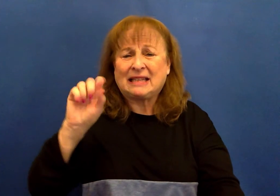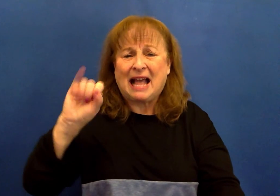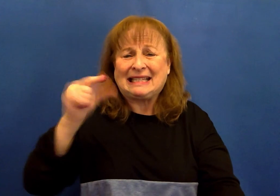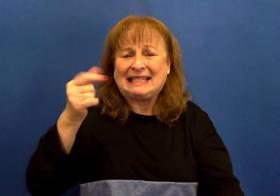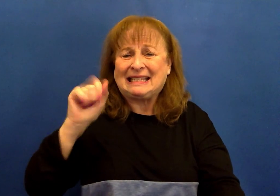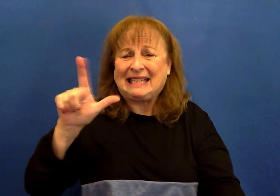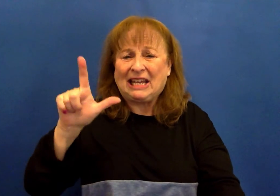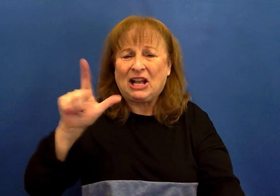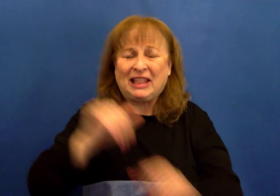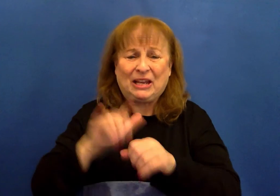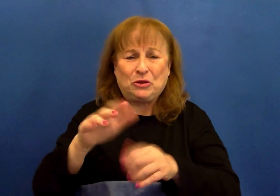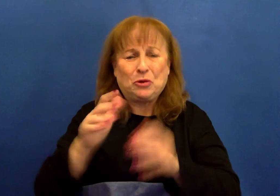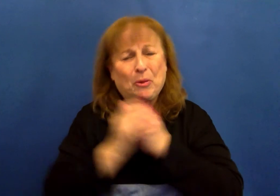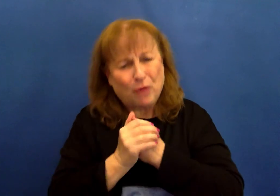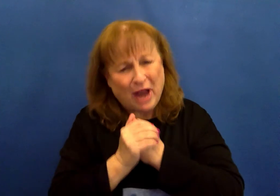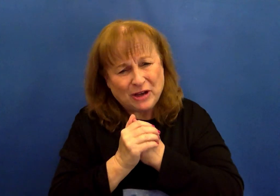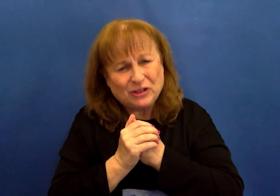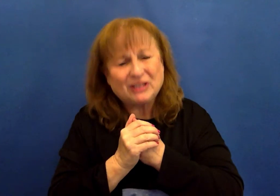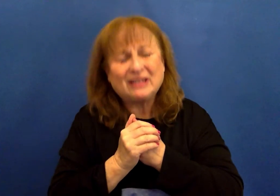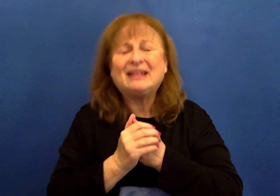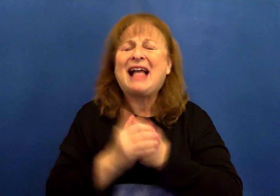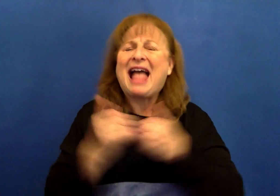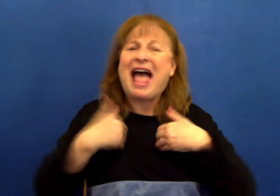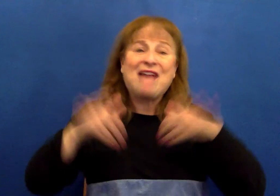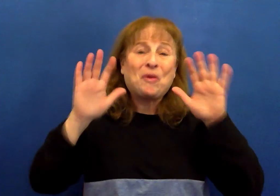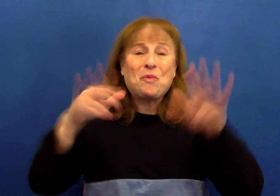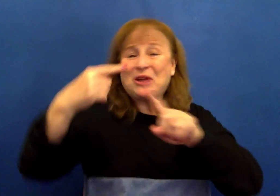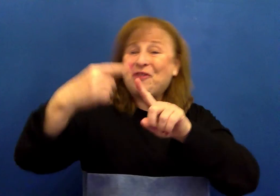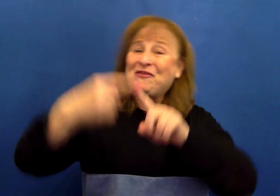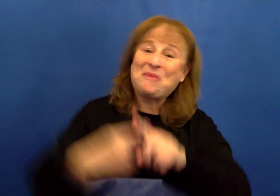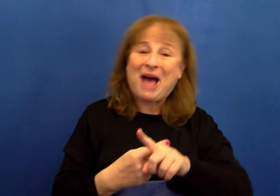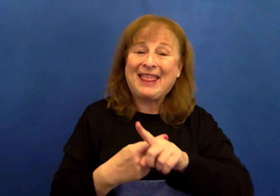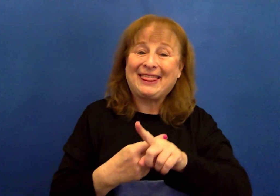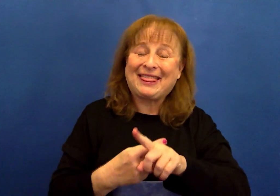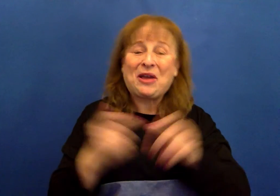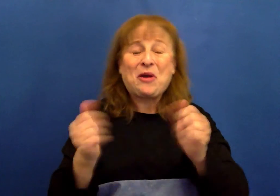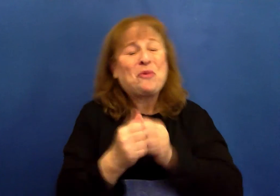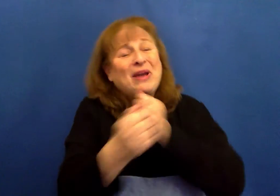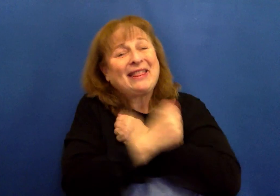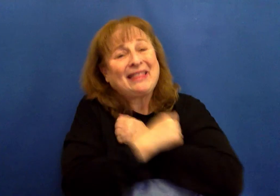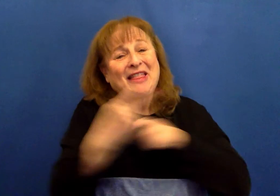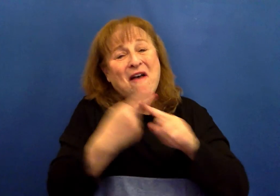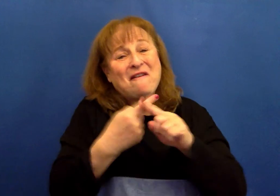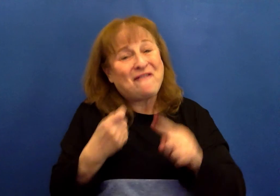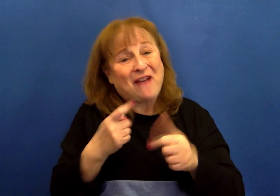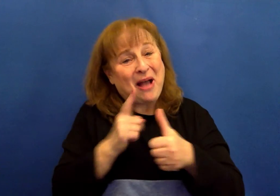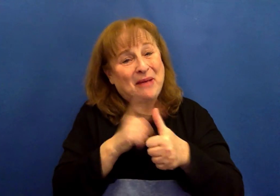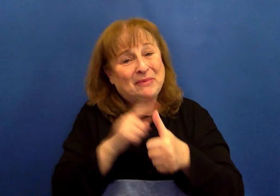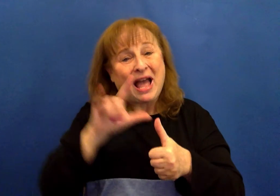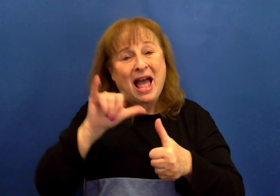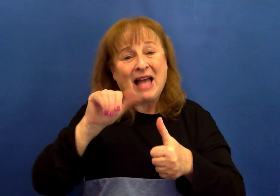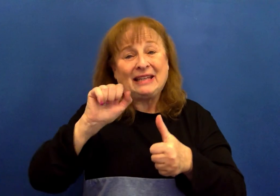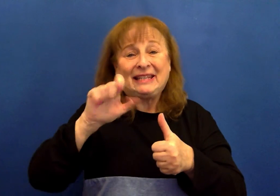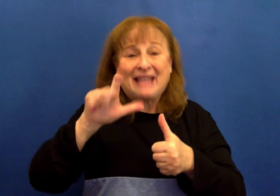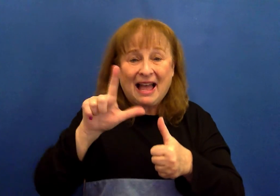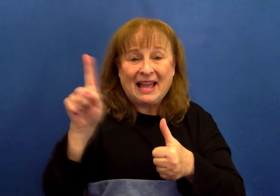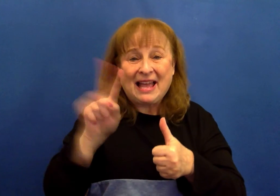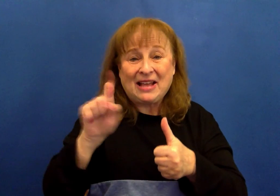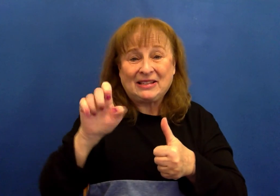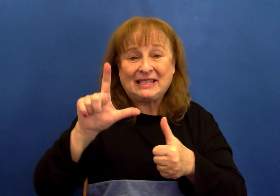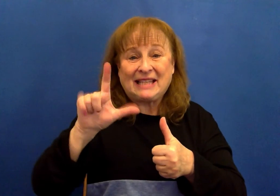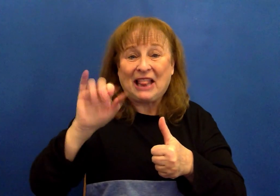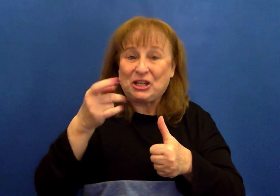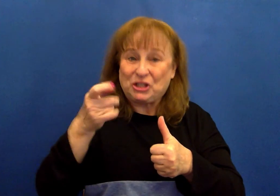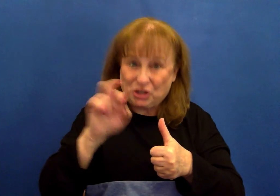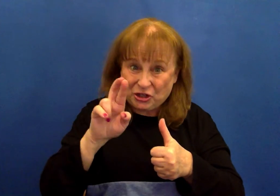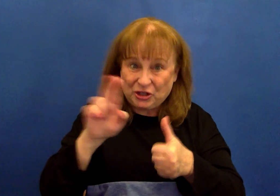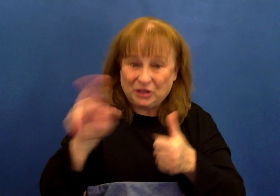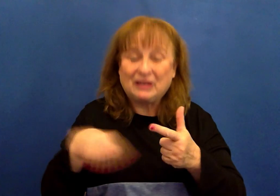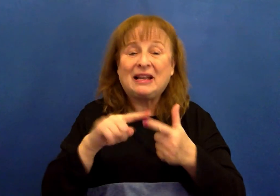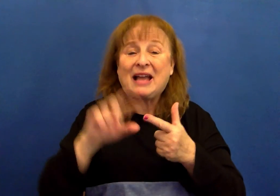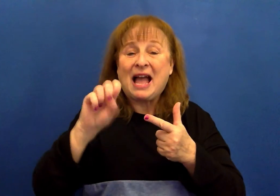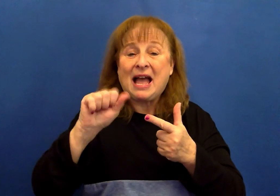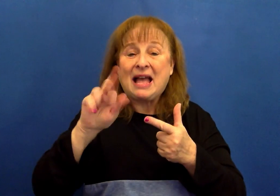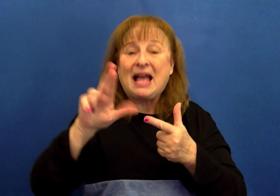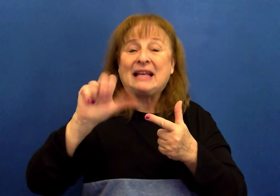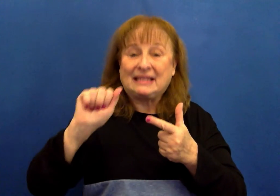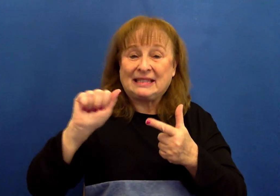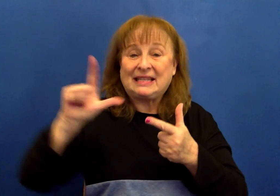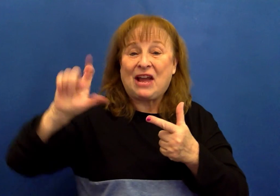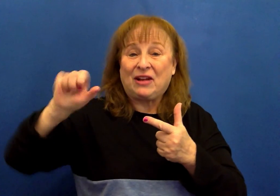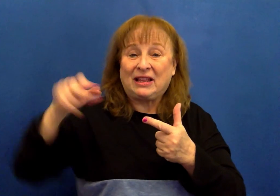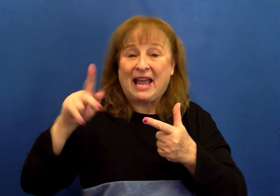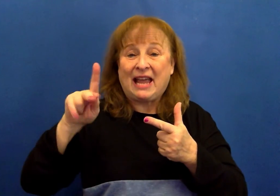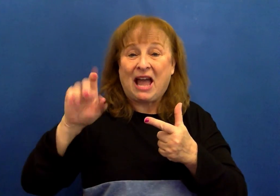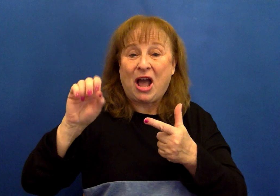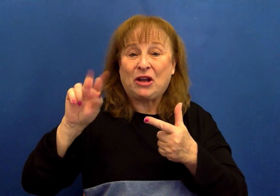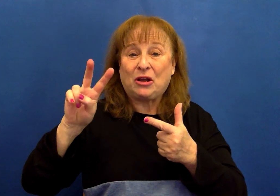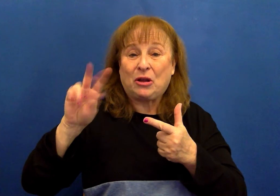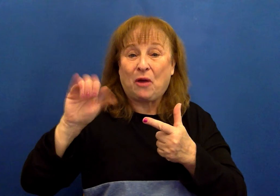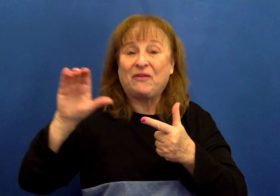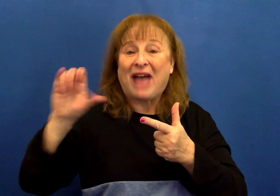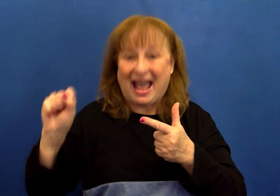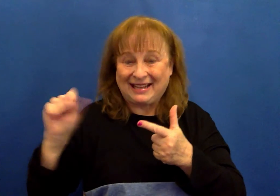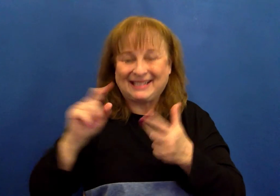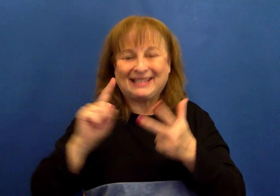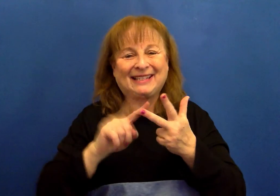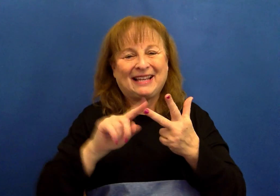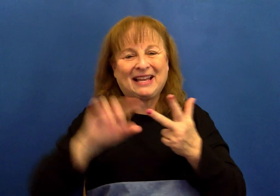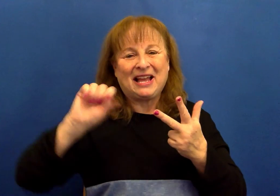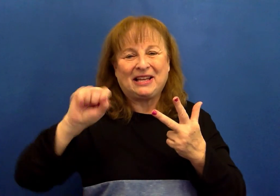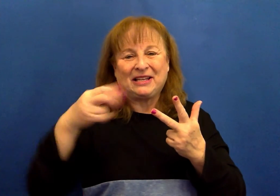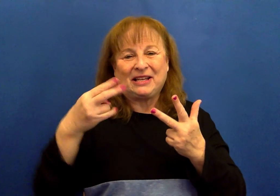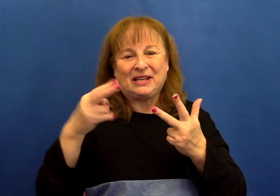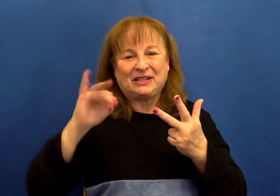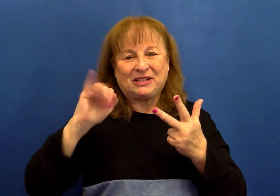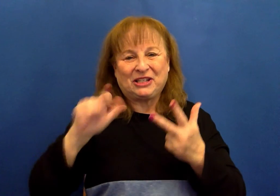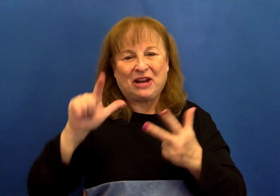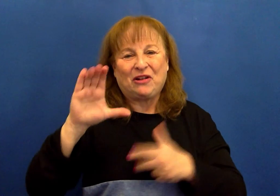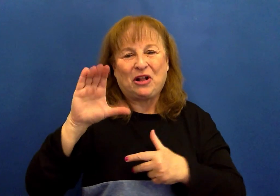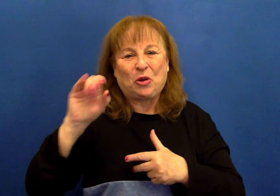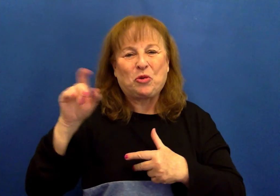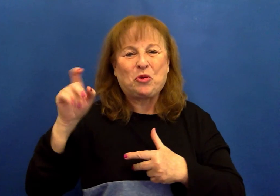prayers. Have a wonderful month with love from Yael Zelinger, Sara Leah Kovacs and Sheryl Cooper.